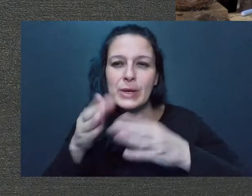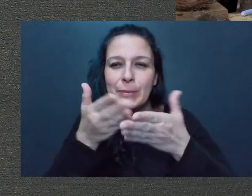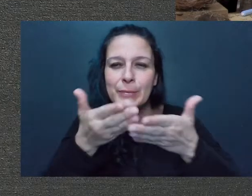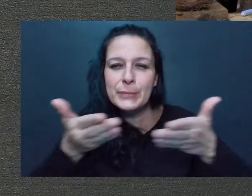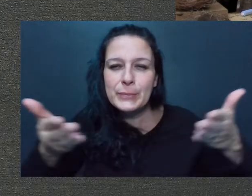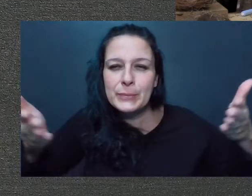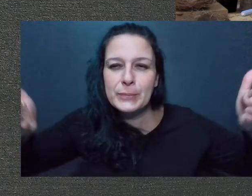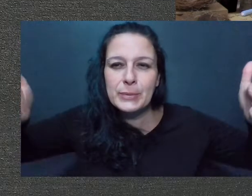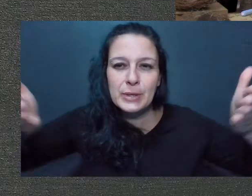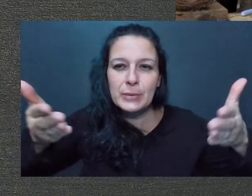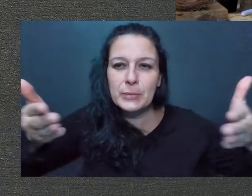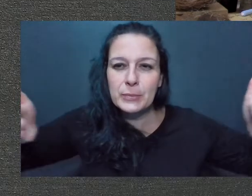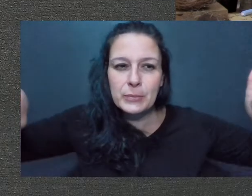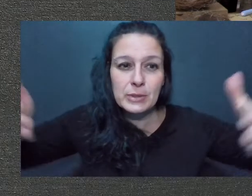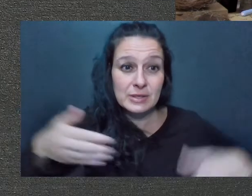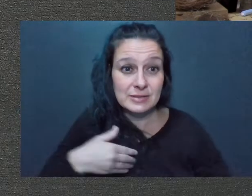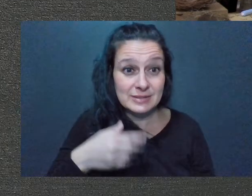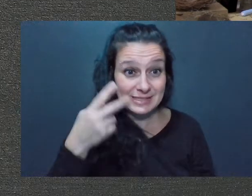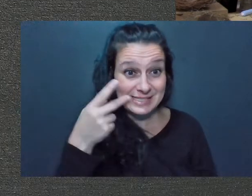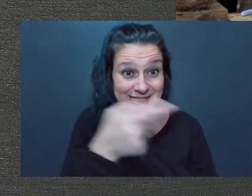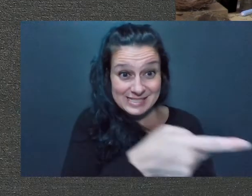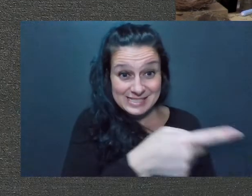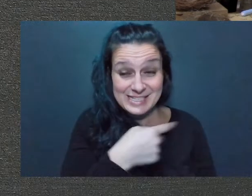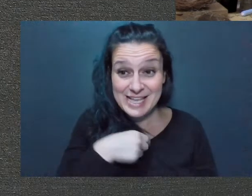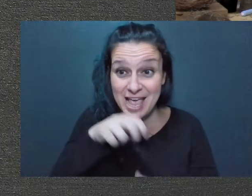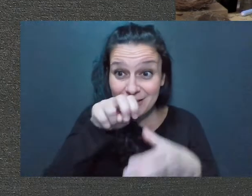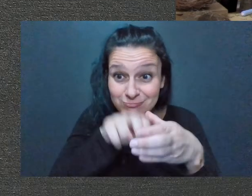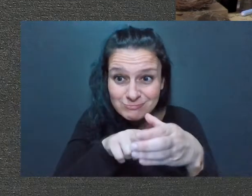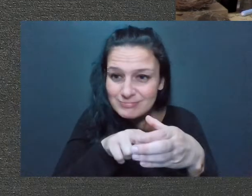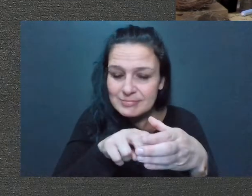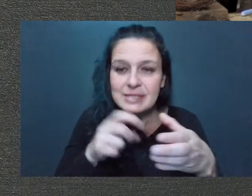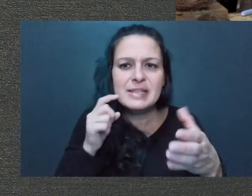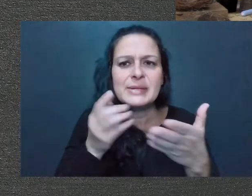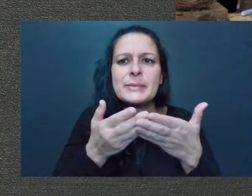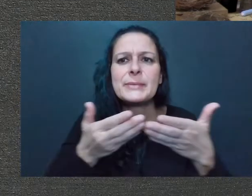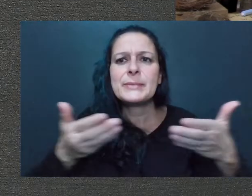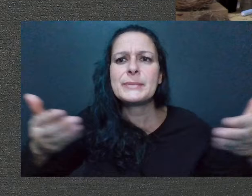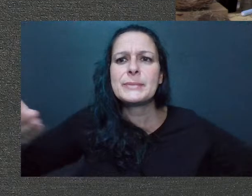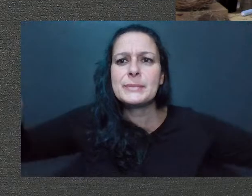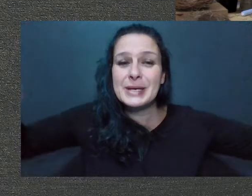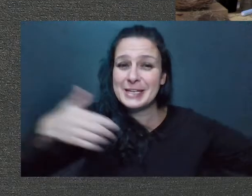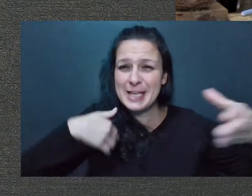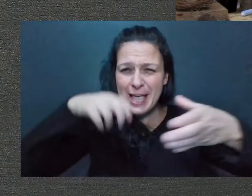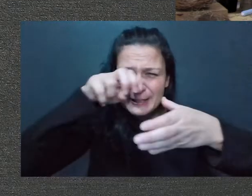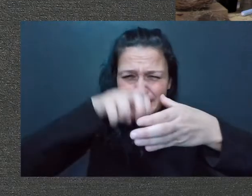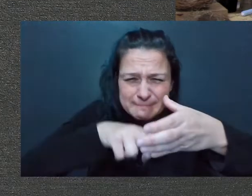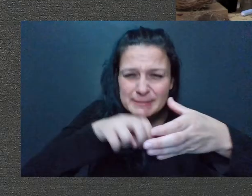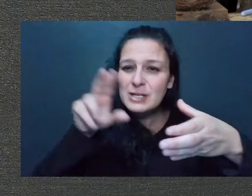See how he can snuggle down inside of there and hide. This one is not deep. They can't get in there and snuggle